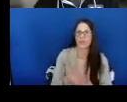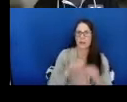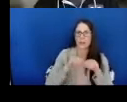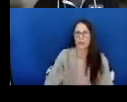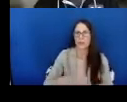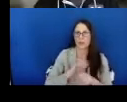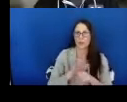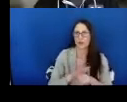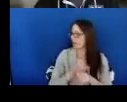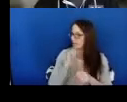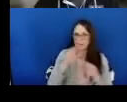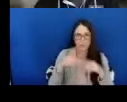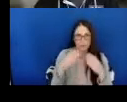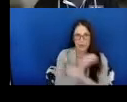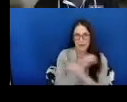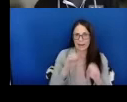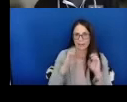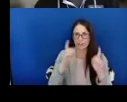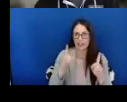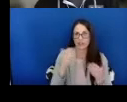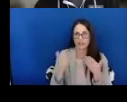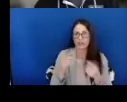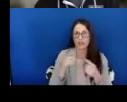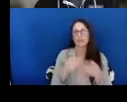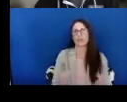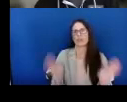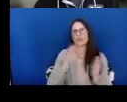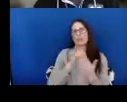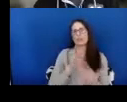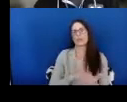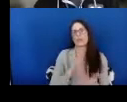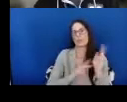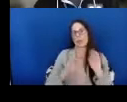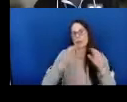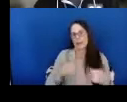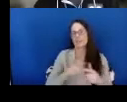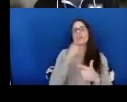16:25:27 any educational services to the general student population, then that agency is not